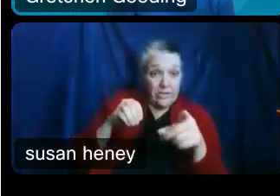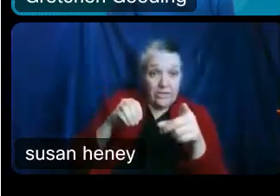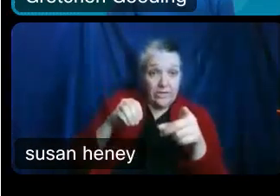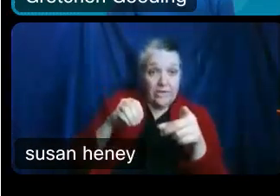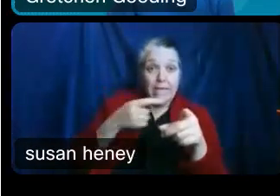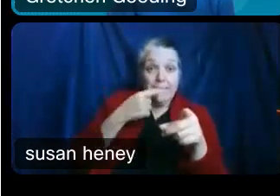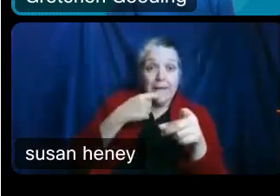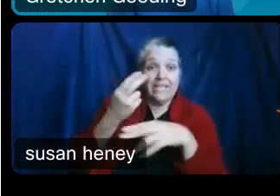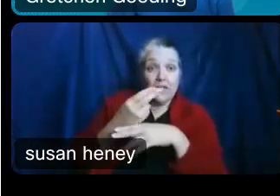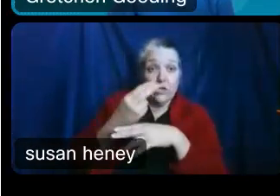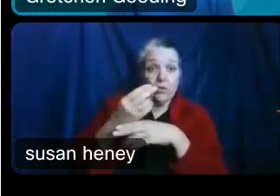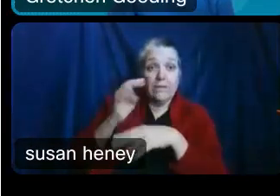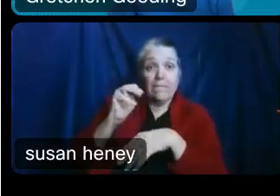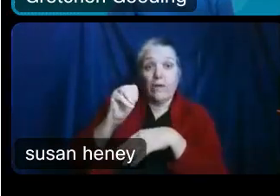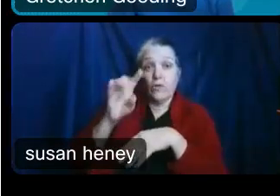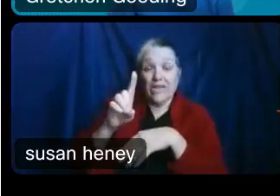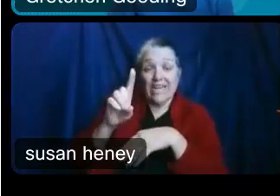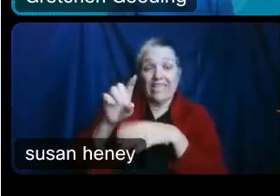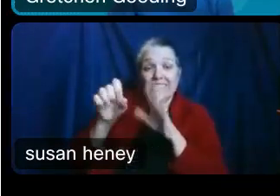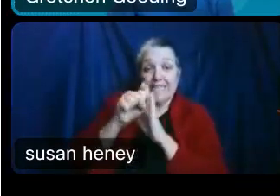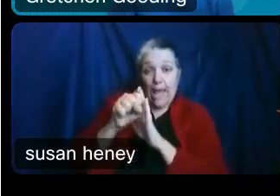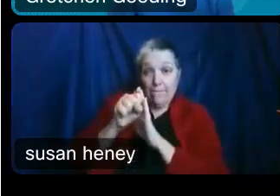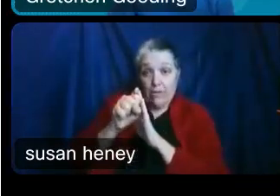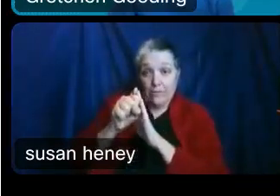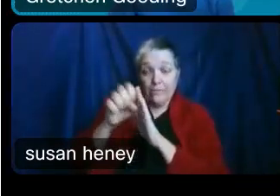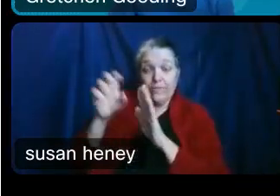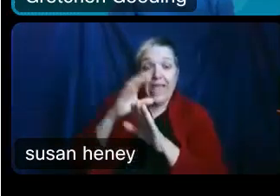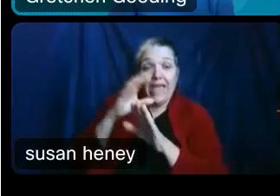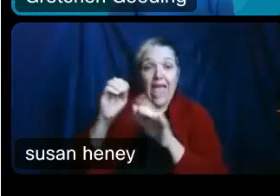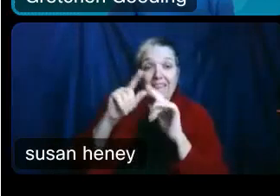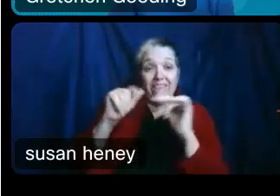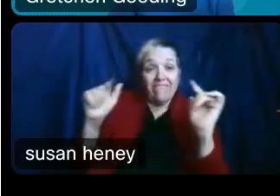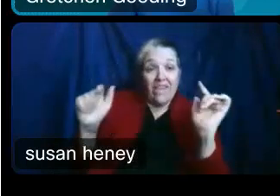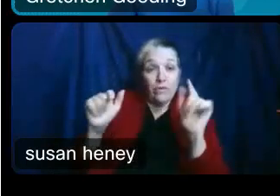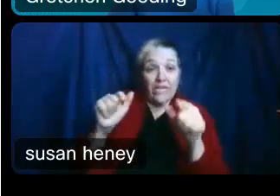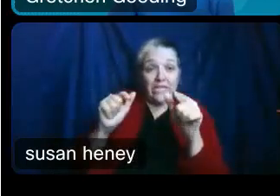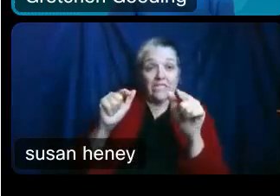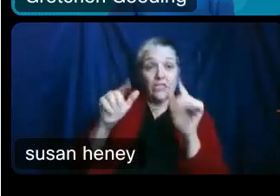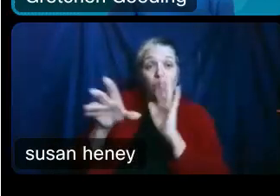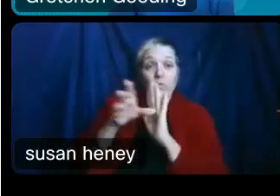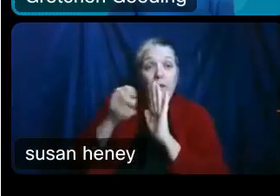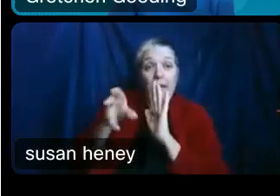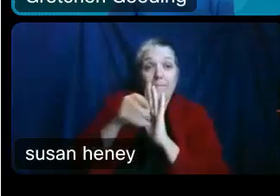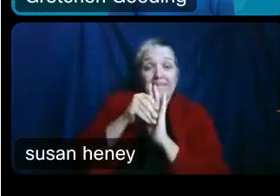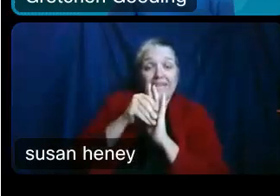Sample files and the Variance Replicate Estimate tables, which will be released on January